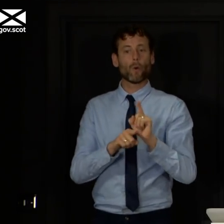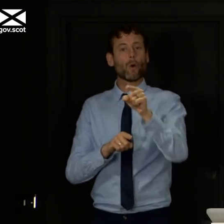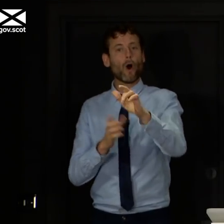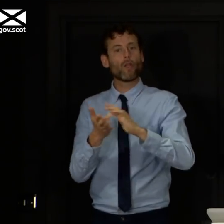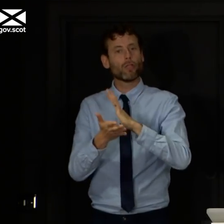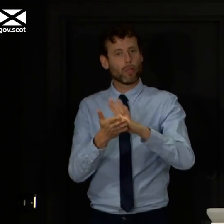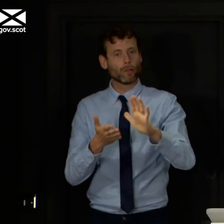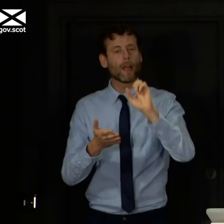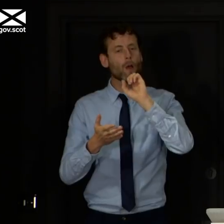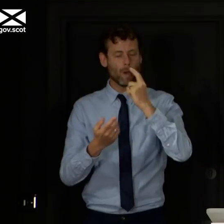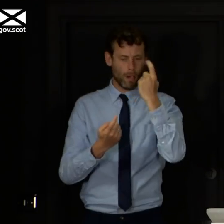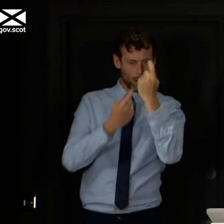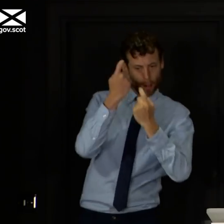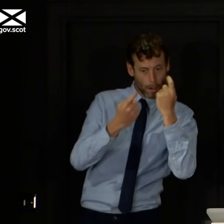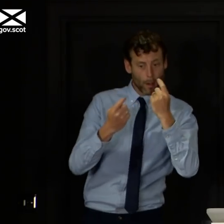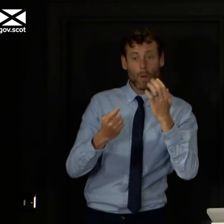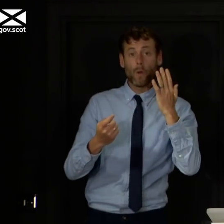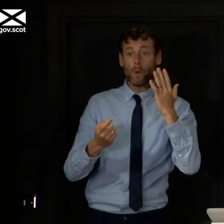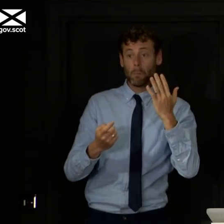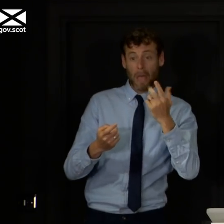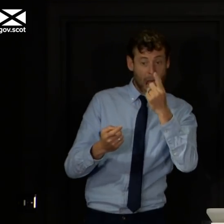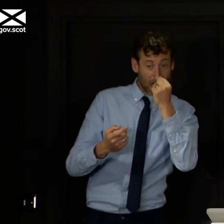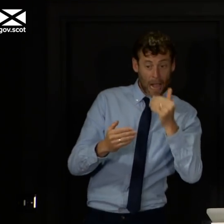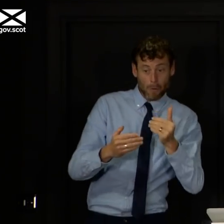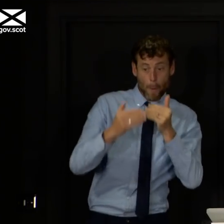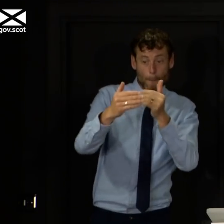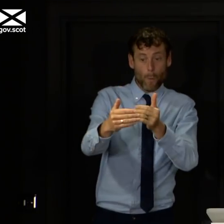what extent we can go on to phase 2. And as I have said before, I am optimistic on the